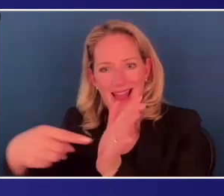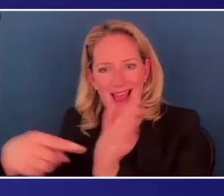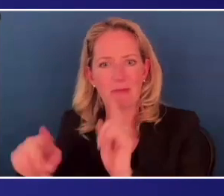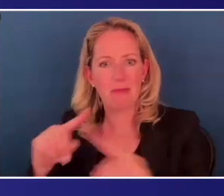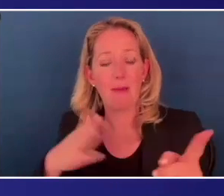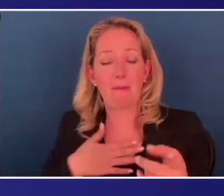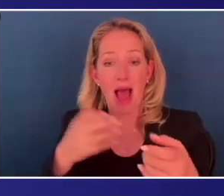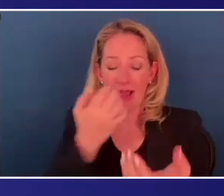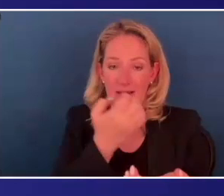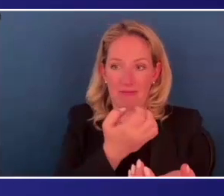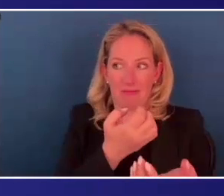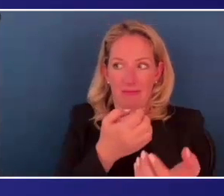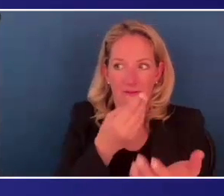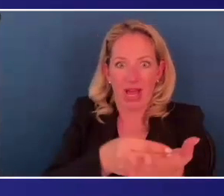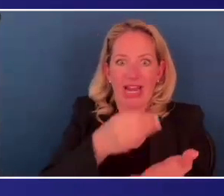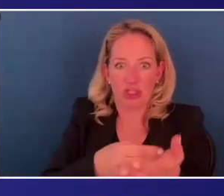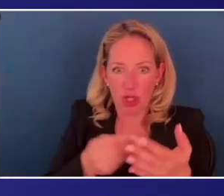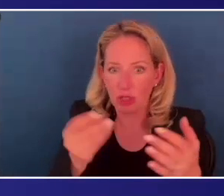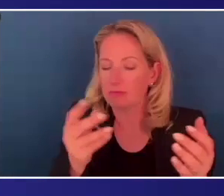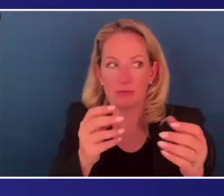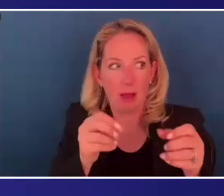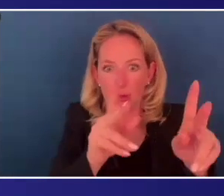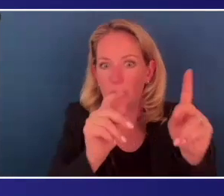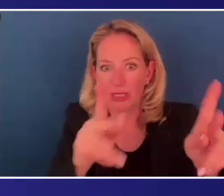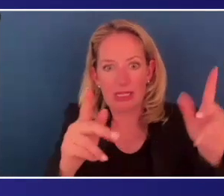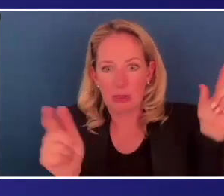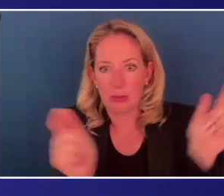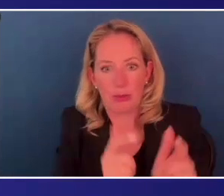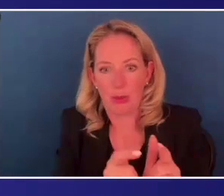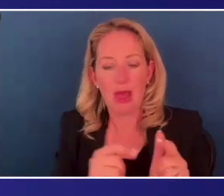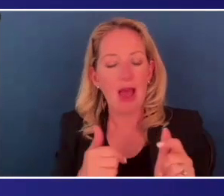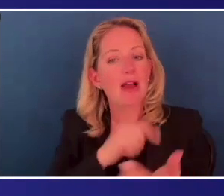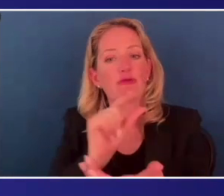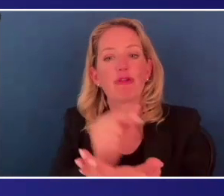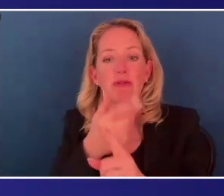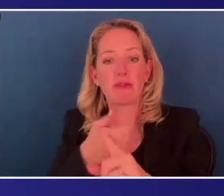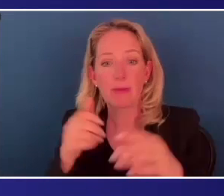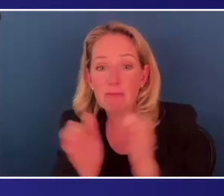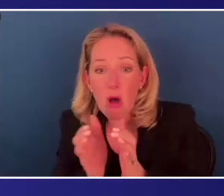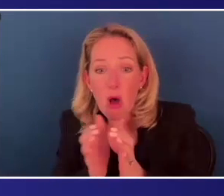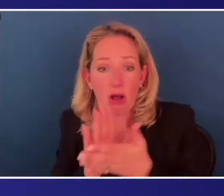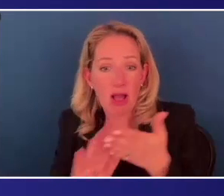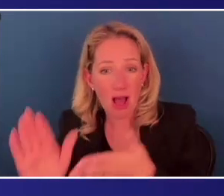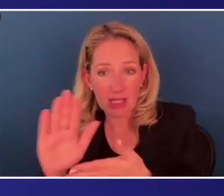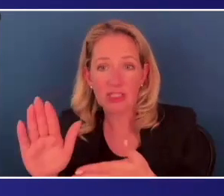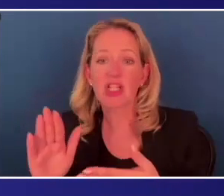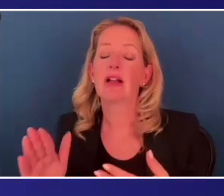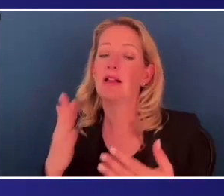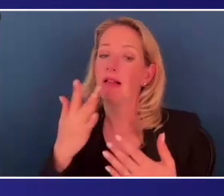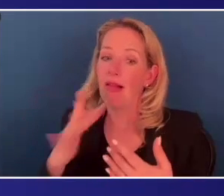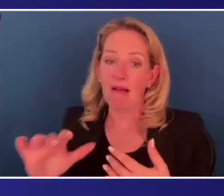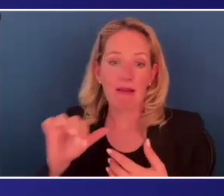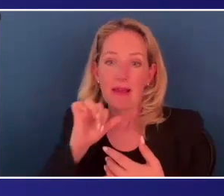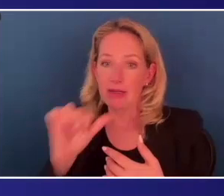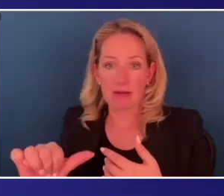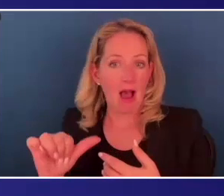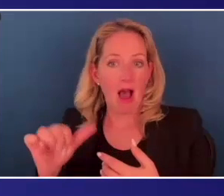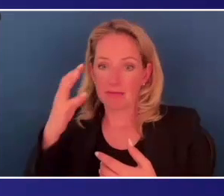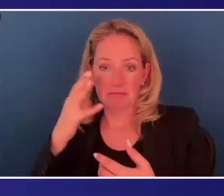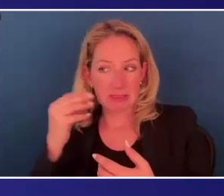As a graduate of a small college. America is College CUNY. Luckily I was not as impacted by student by student loan that as many of my recent graduate peers.